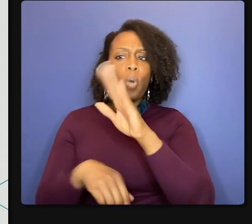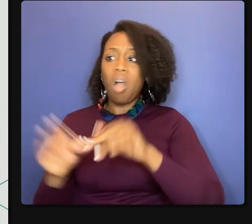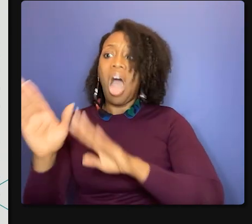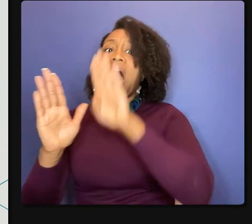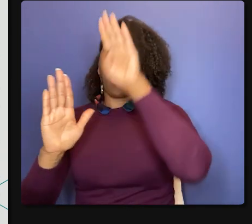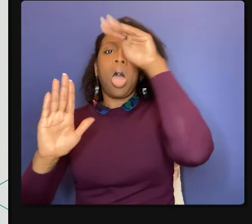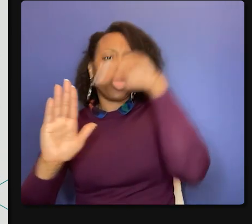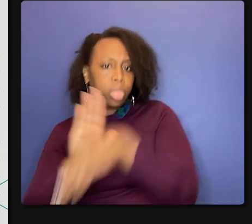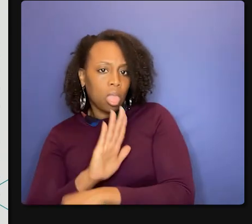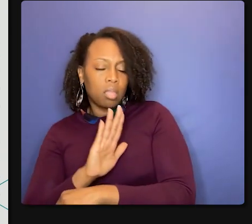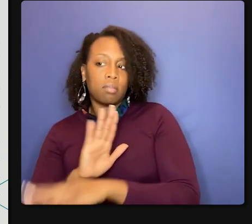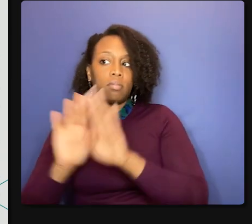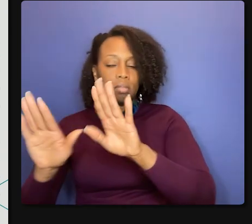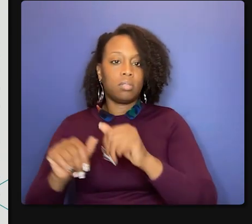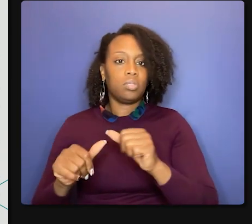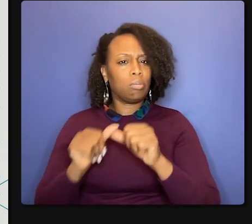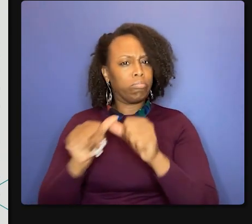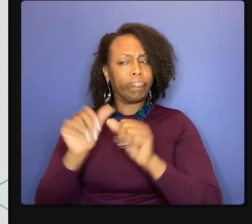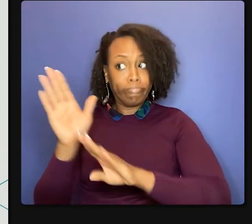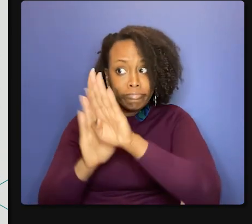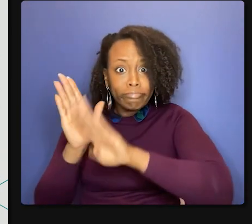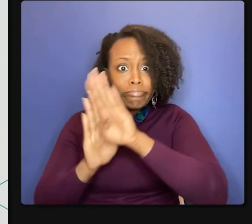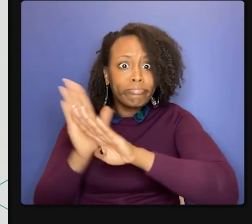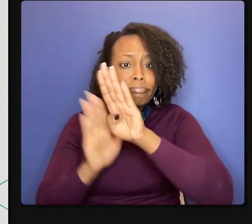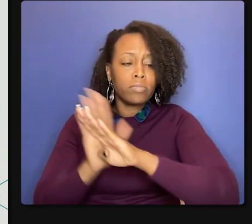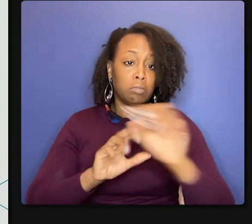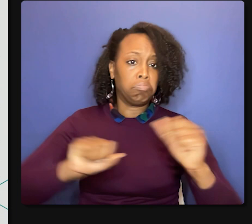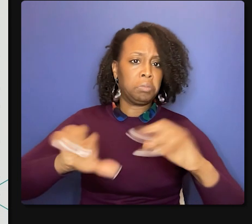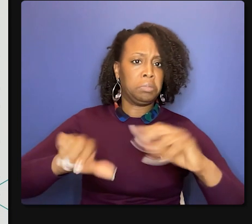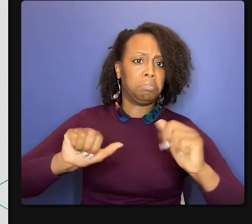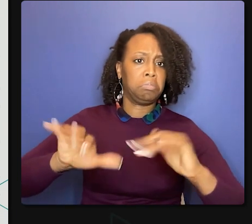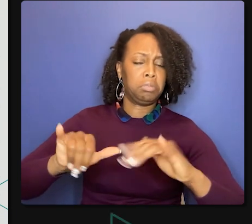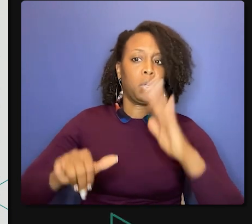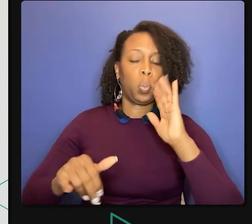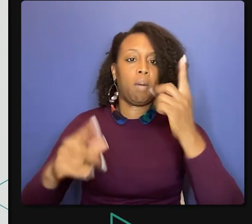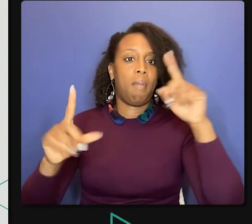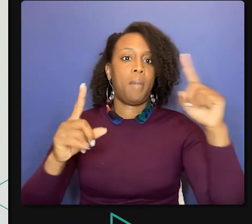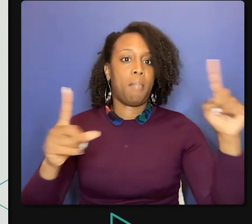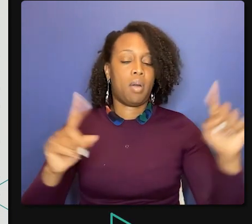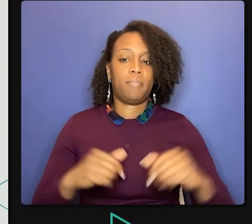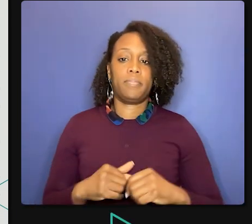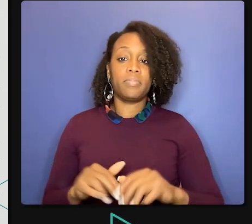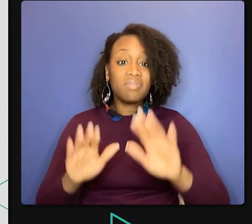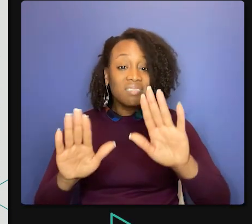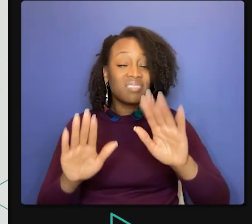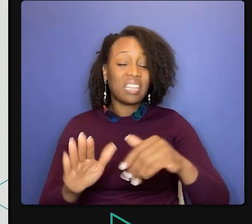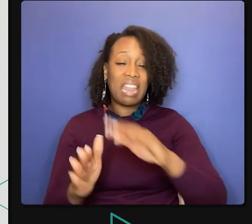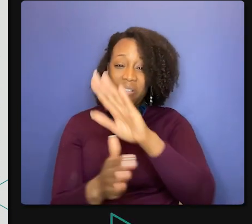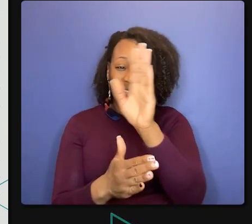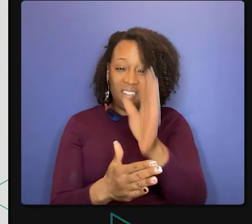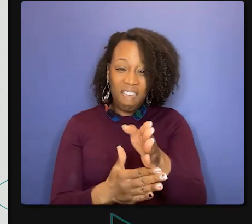will kill your performance. So keep it fed, it will deliver the performance you need.